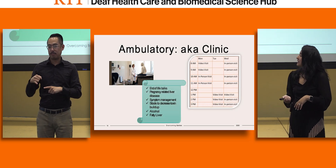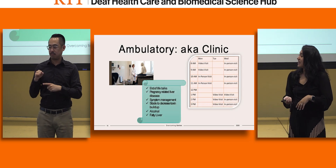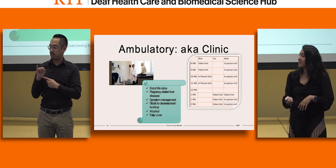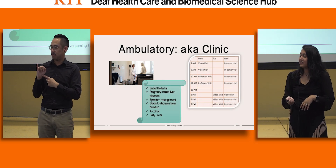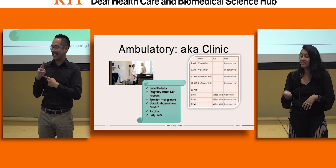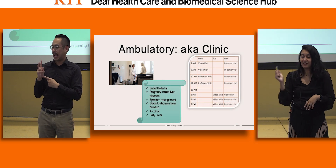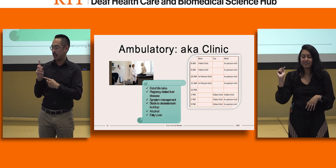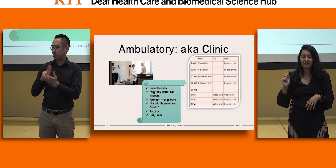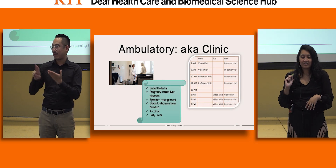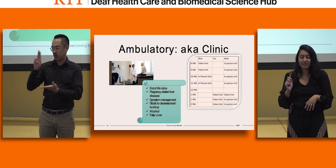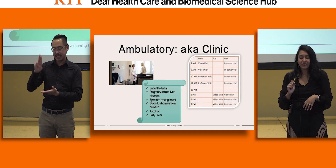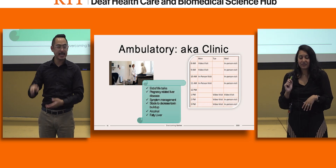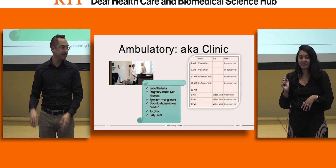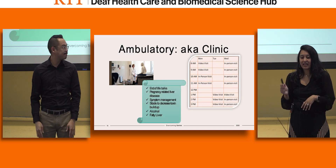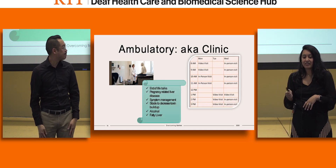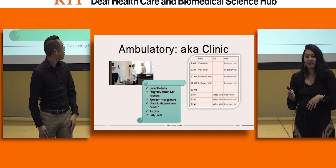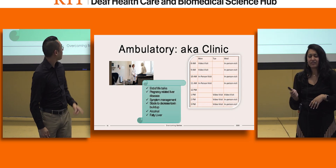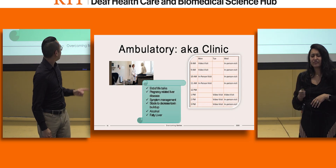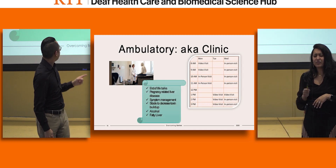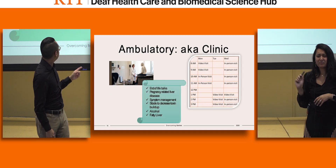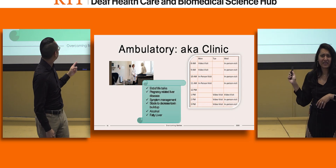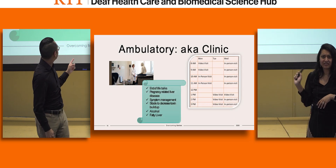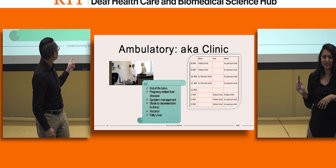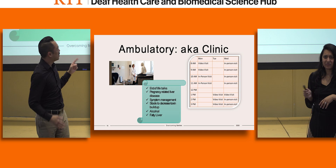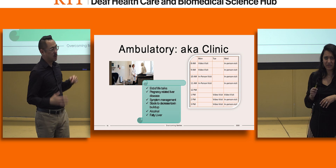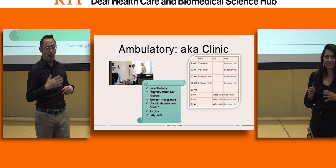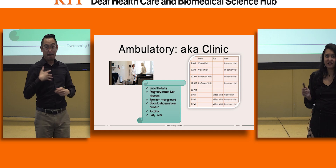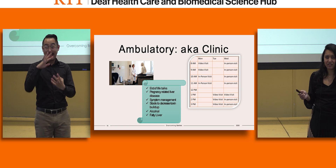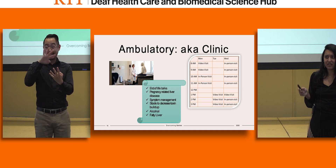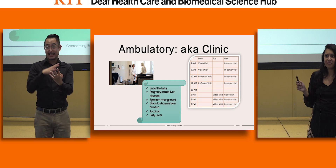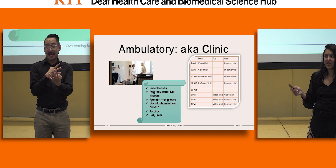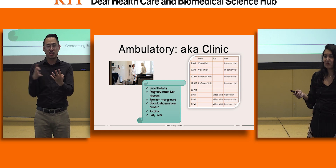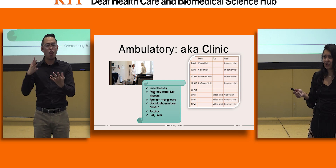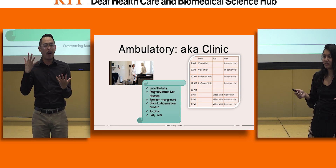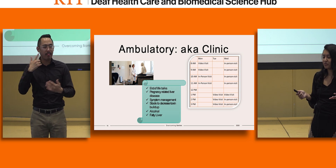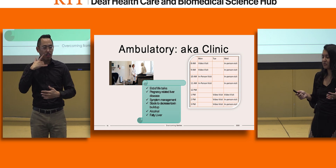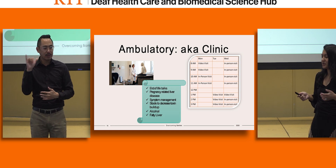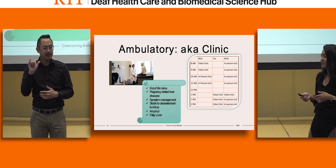And this is just to give you a sense of what my clinic weeks look like, my ambulatory weeks.